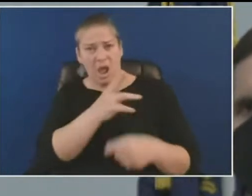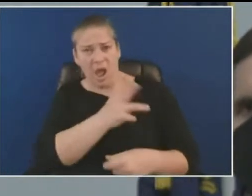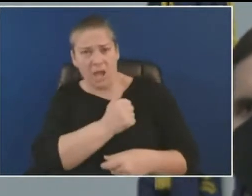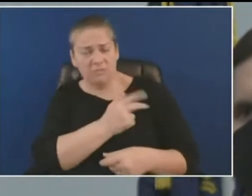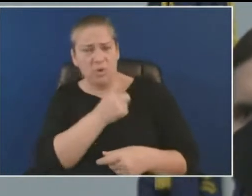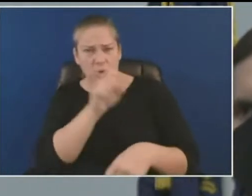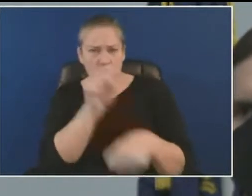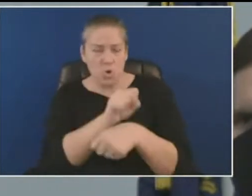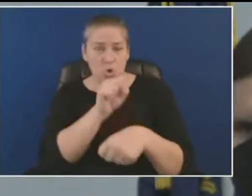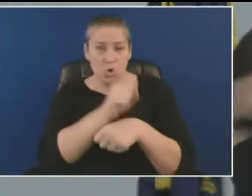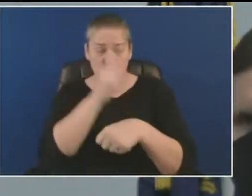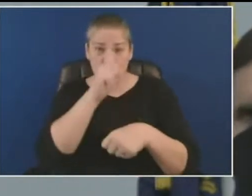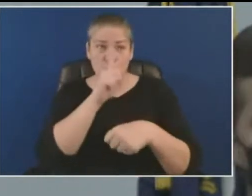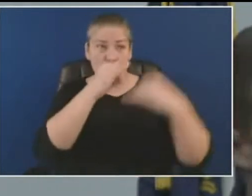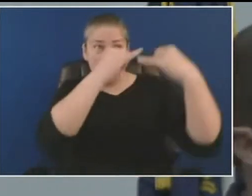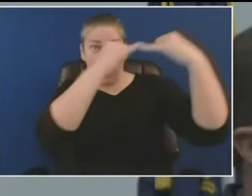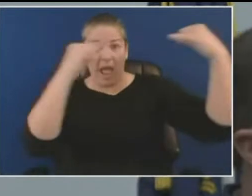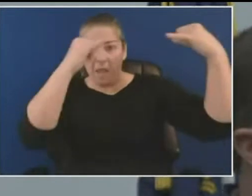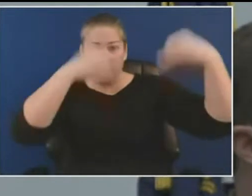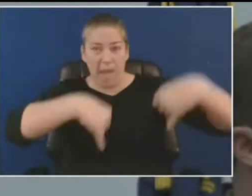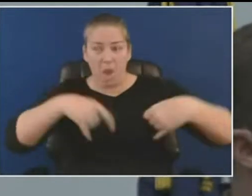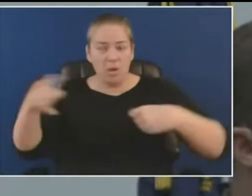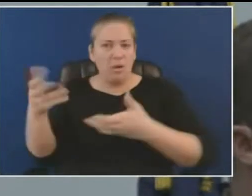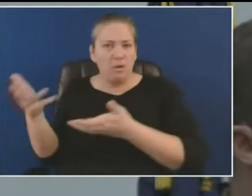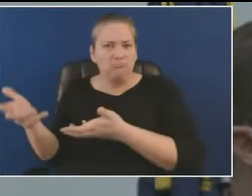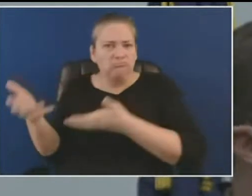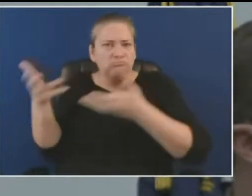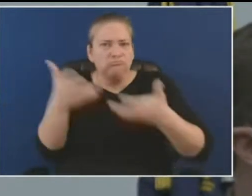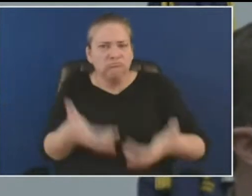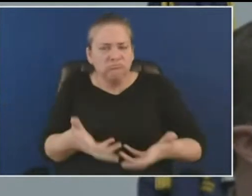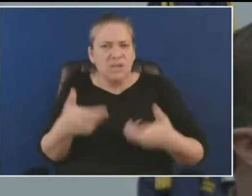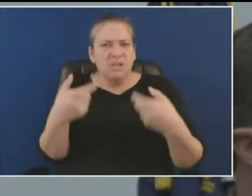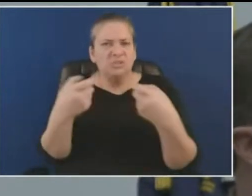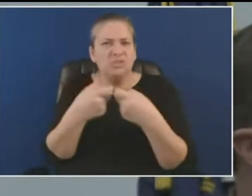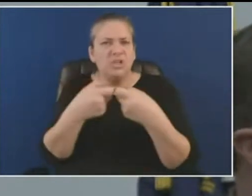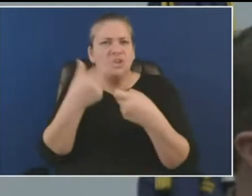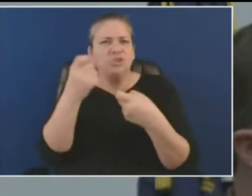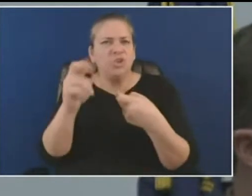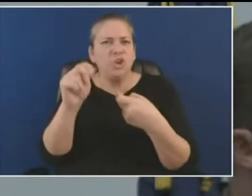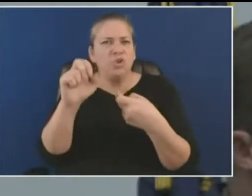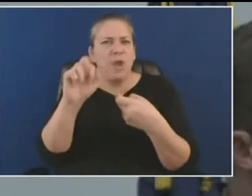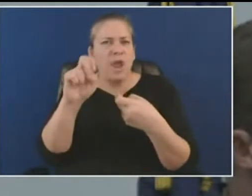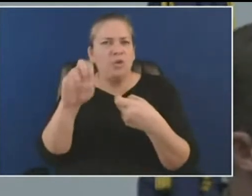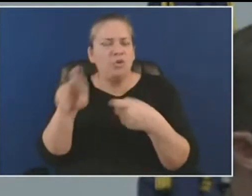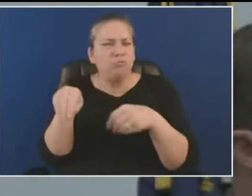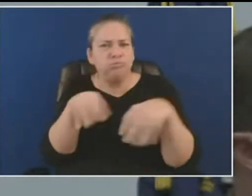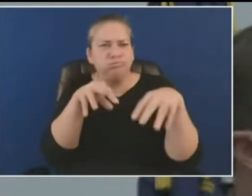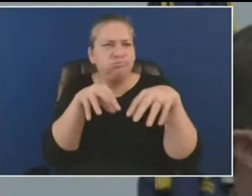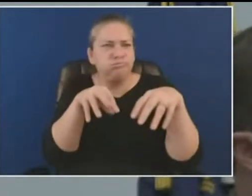Thank you for getting the power back on. Grateful to be GM. You and Warren rural Electric who have